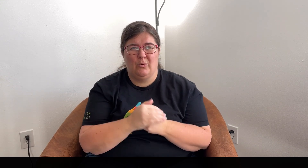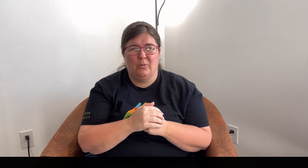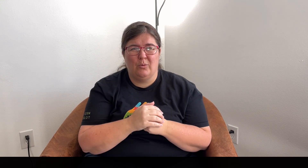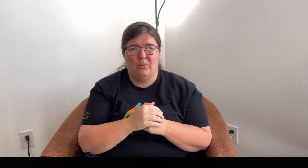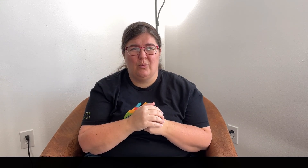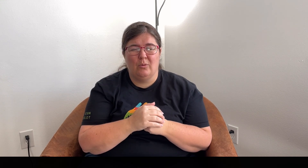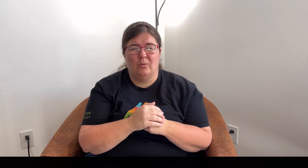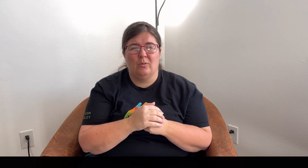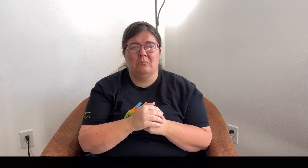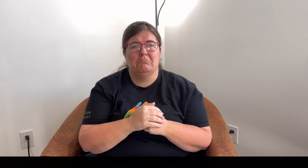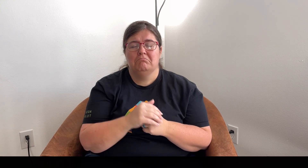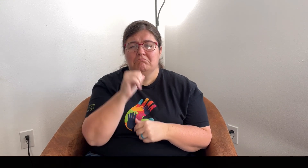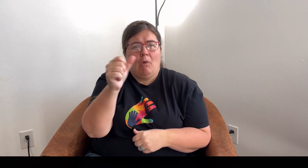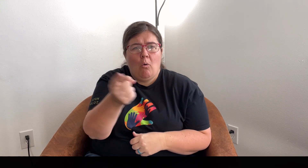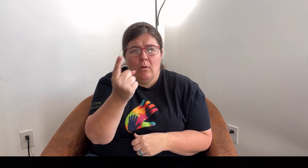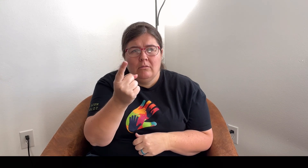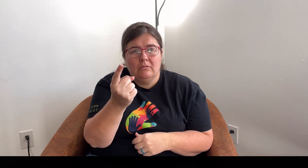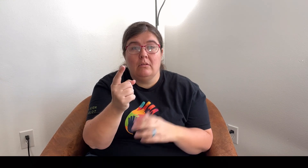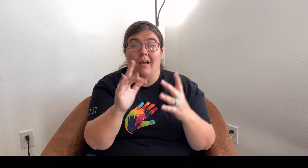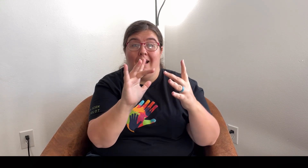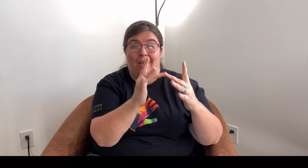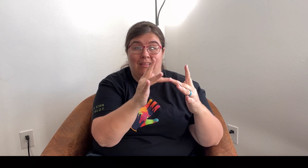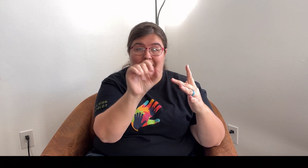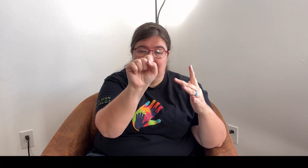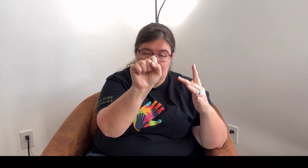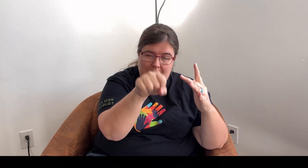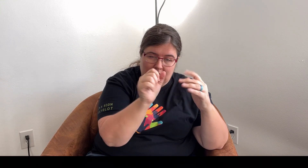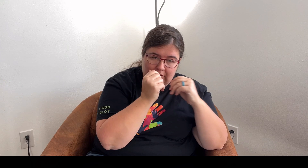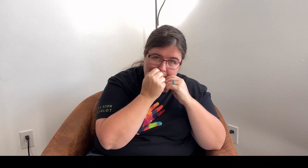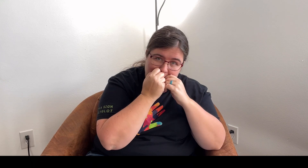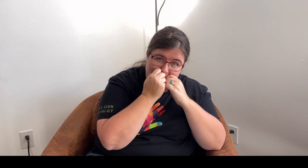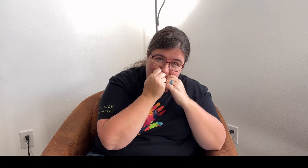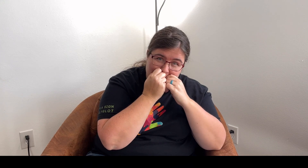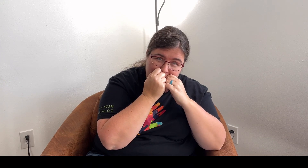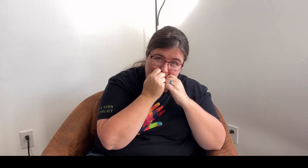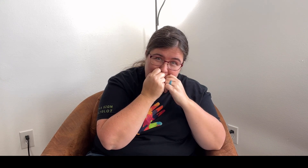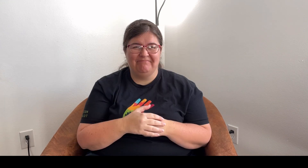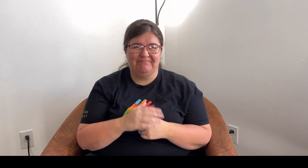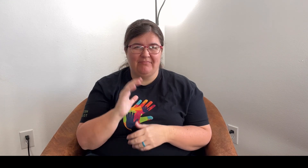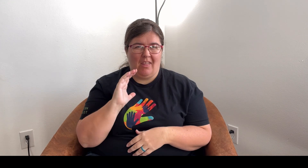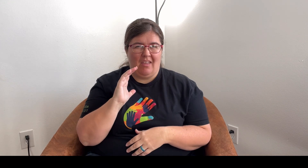disappearing. Not always, but online, absolutely.